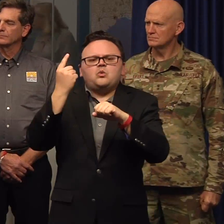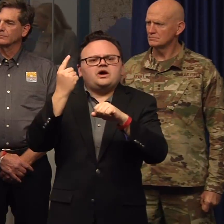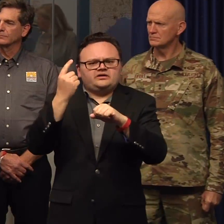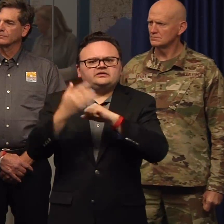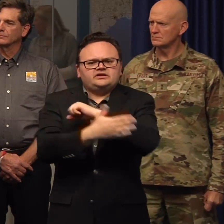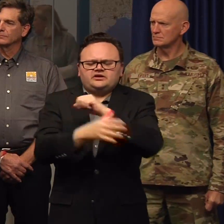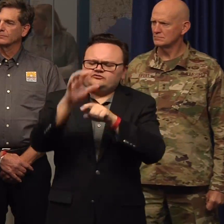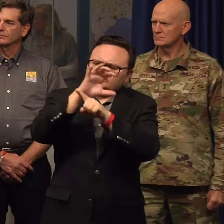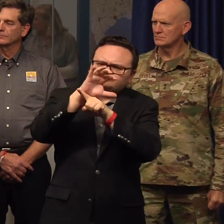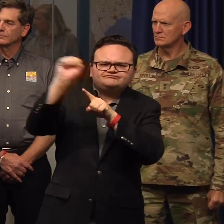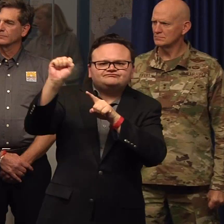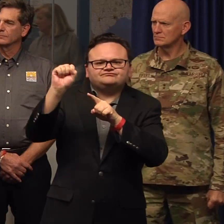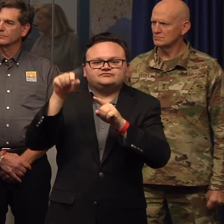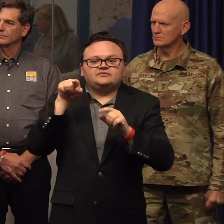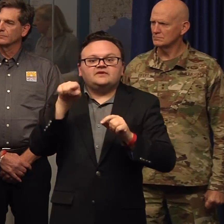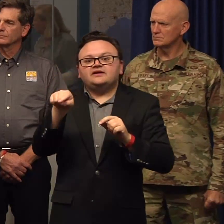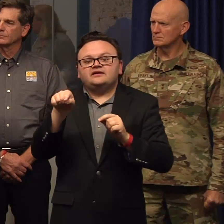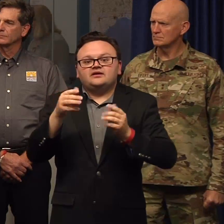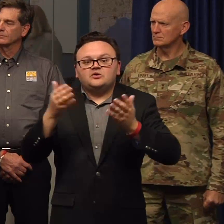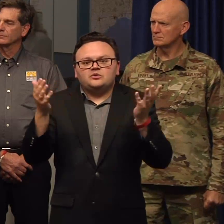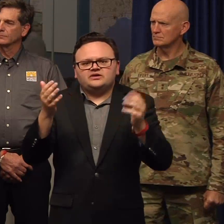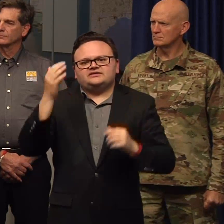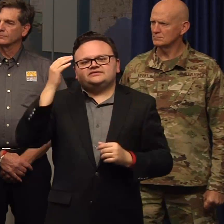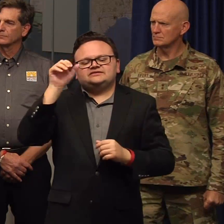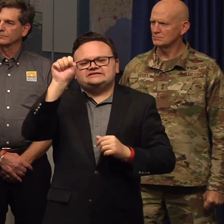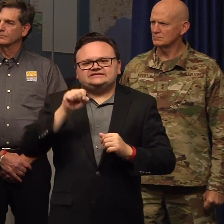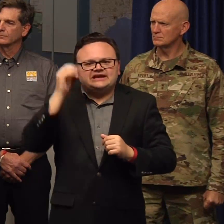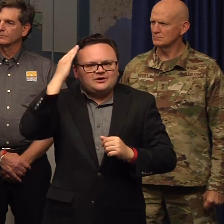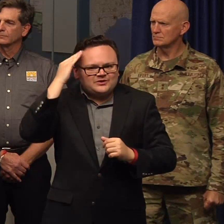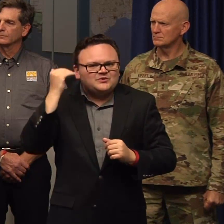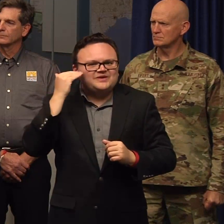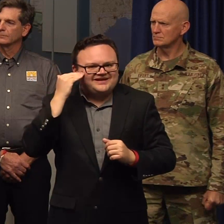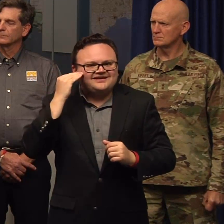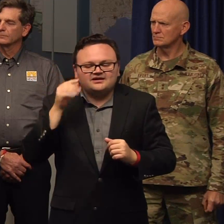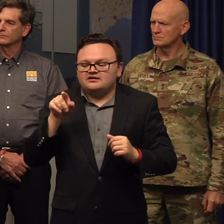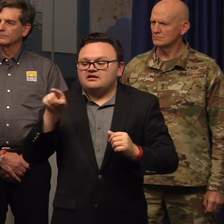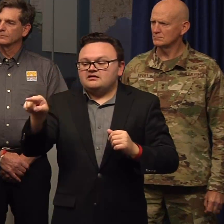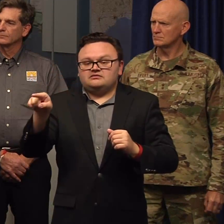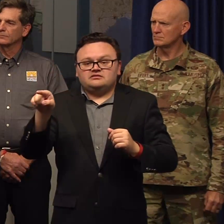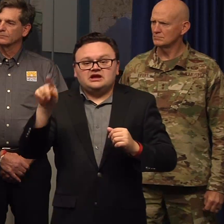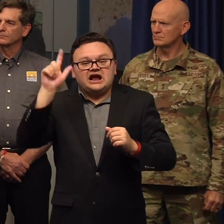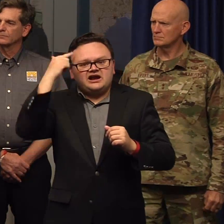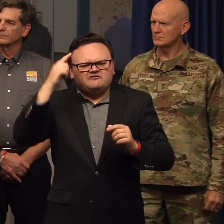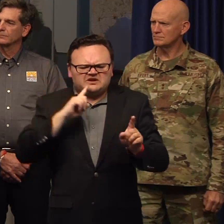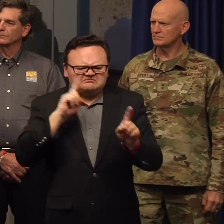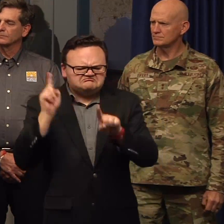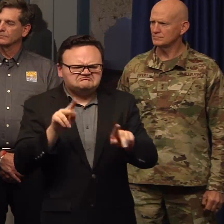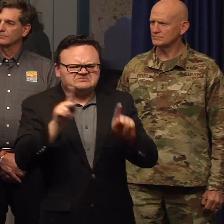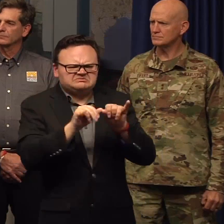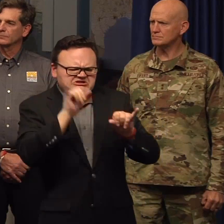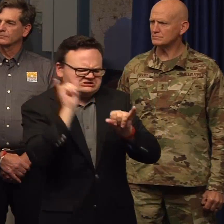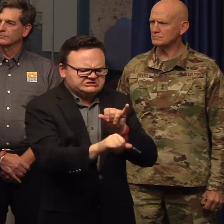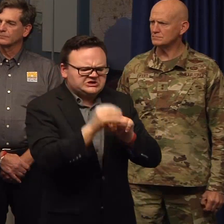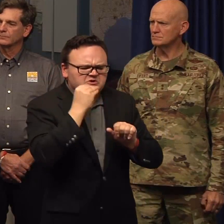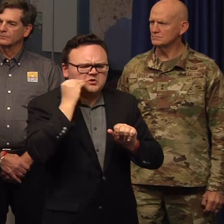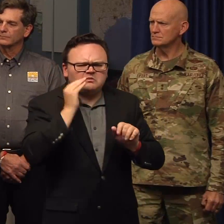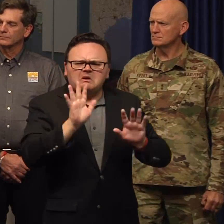MORE OF THAT END, WE ARE PUTTING INFRASTRUCTURE IN PLACE AND HOPEFULLY WE WILL BE ABLE TO GREATLY EXPAND AND MY VIEW IS IF YOU LOOK AT THE DIFFERENT COUNTRIES THAT HAVE FACED THIS,